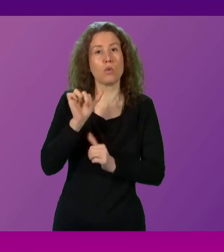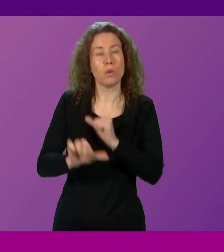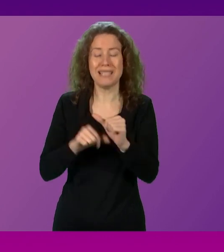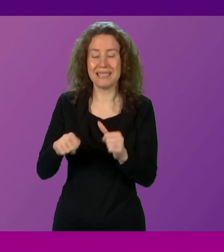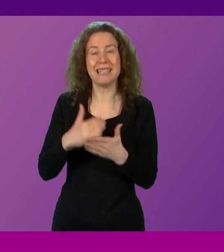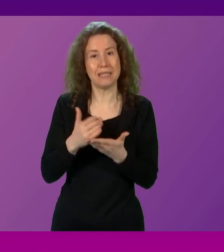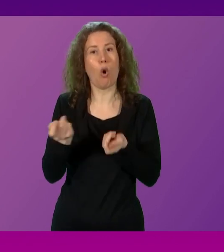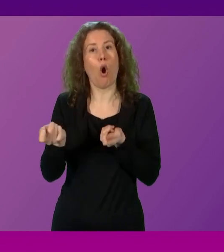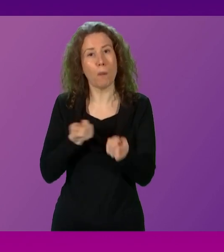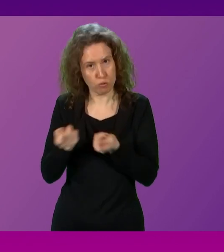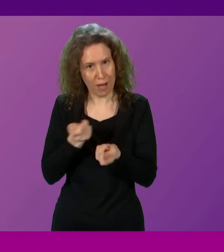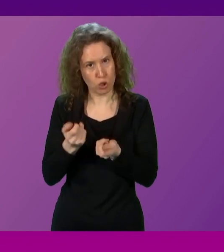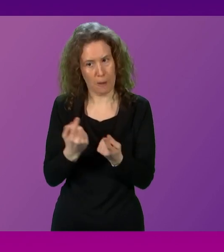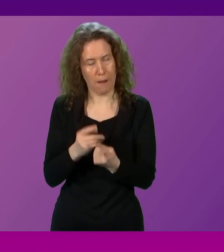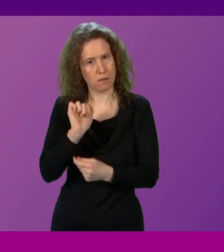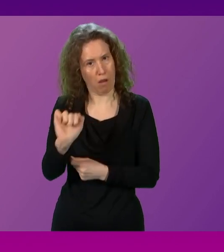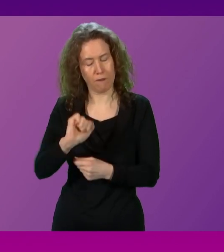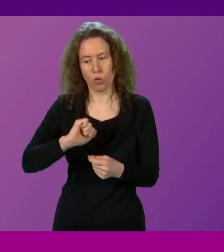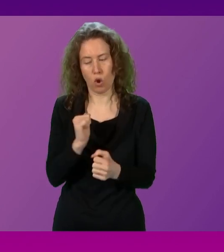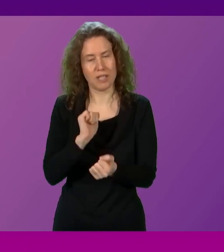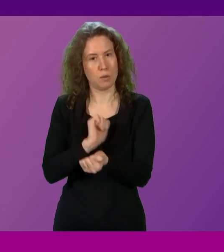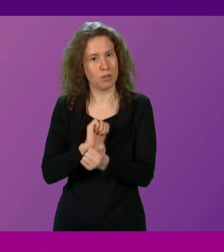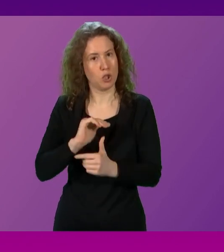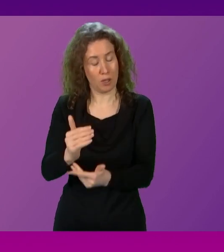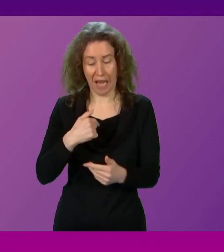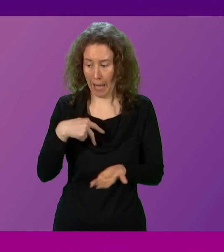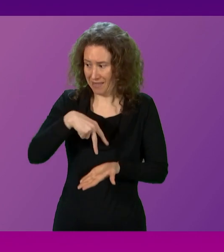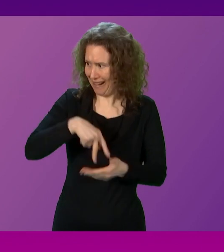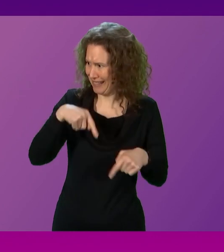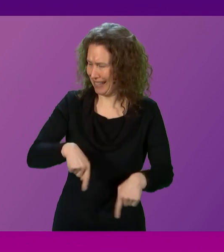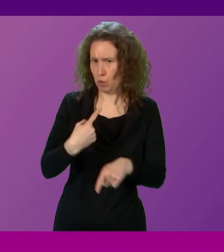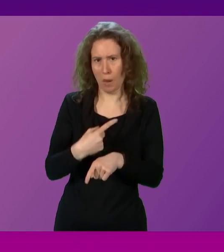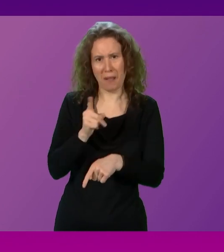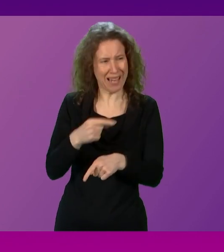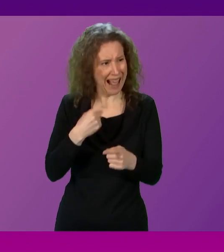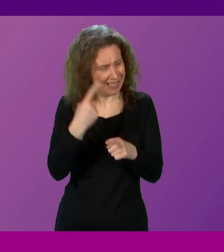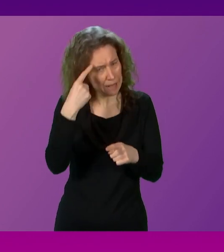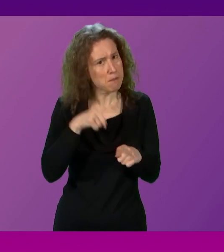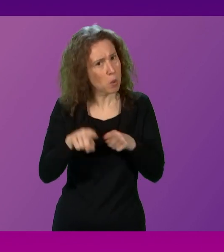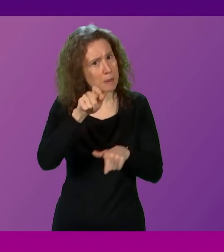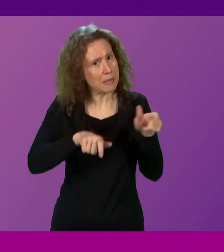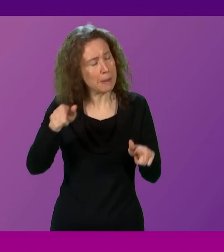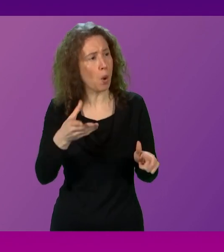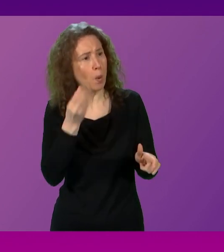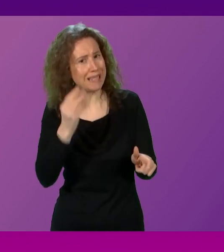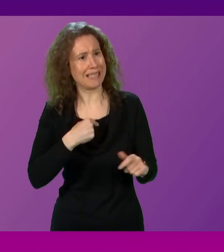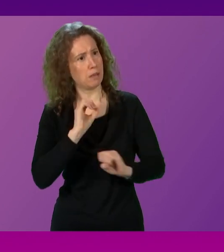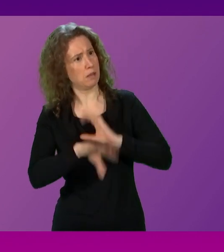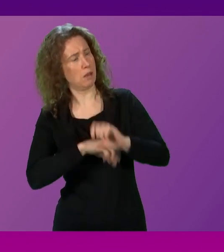matters for the Scottish Prison Service. I am standing here and addressing them, and I think that most people who are listening to what I am saying right now will understand